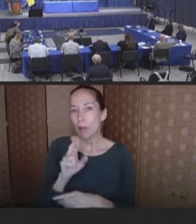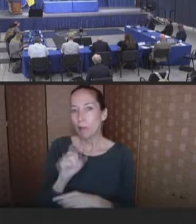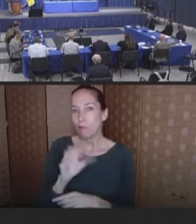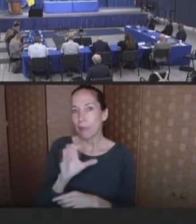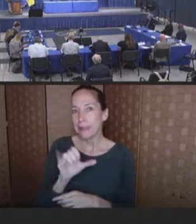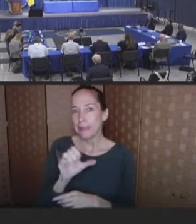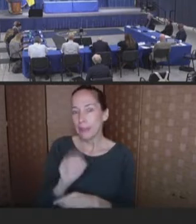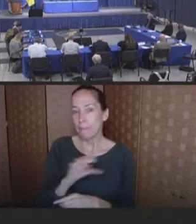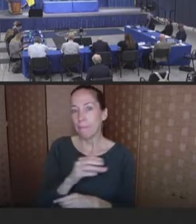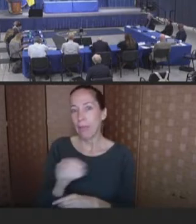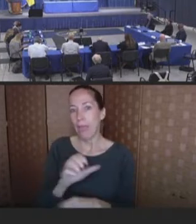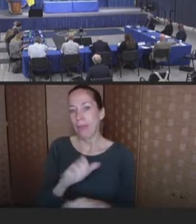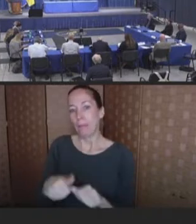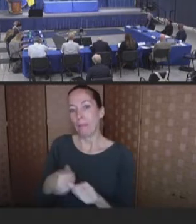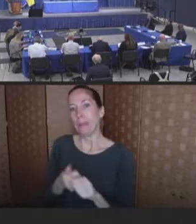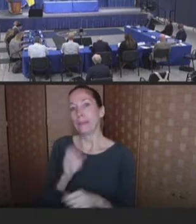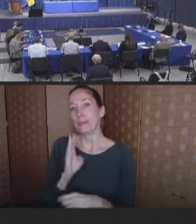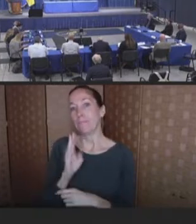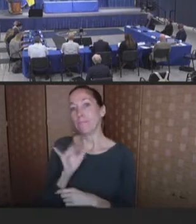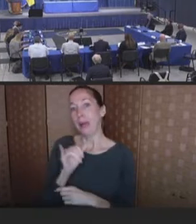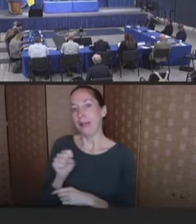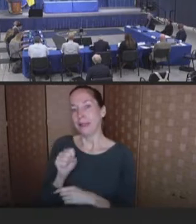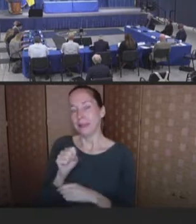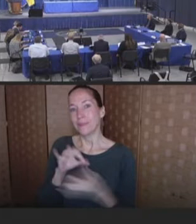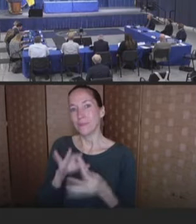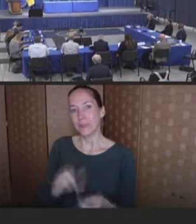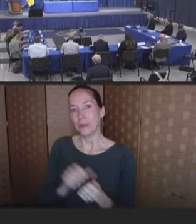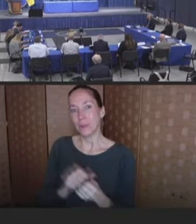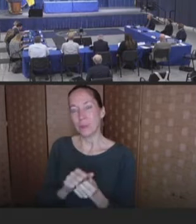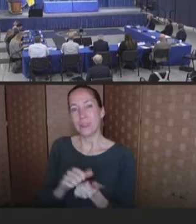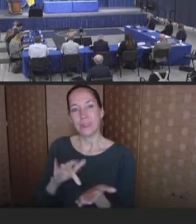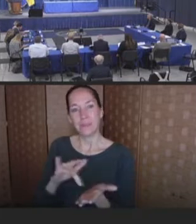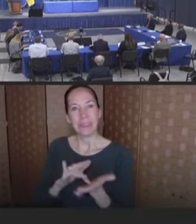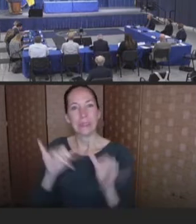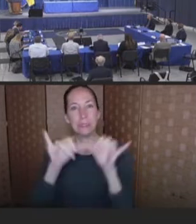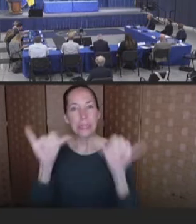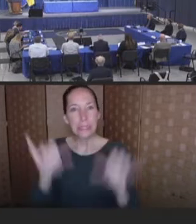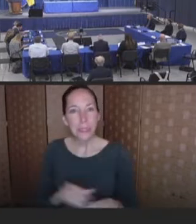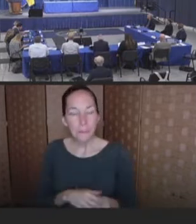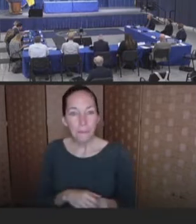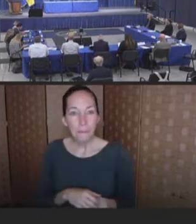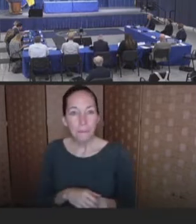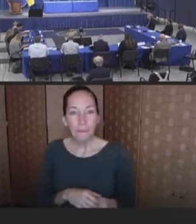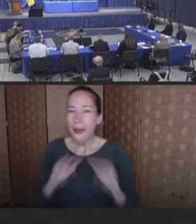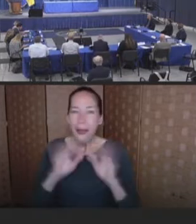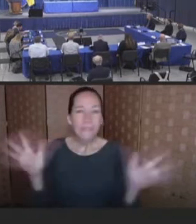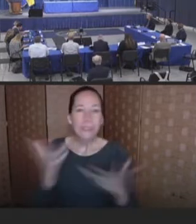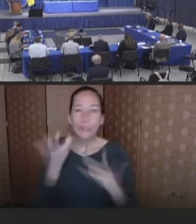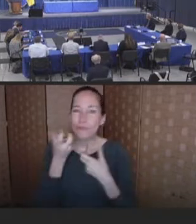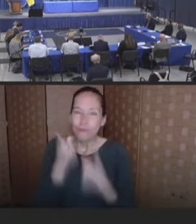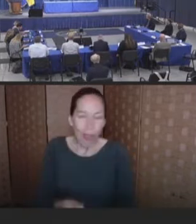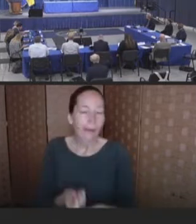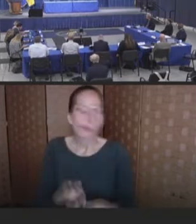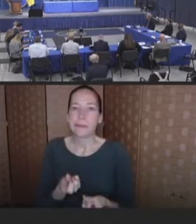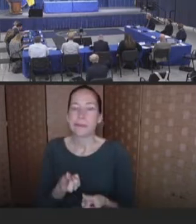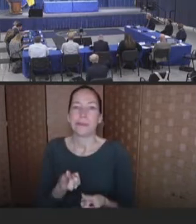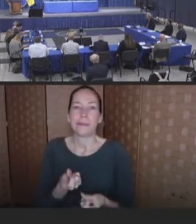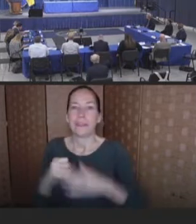I mean, clearly, you know, trust is the fundamental requirement for vaccine confidence.